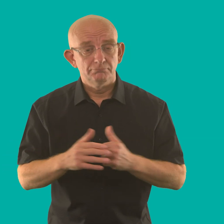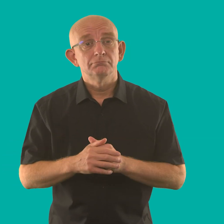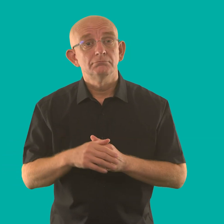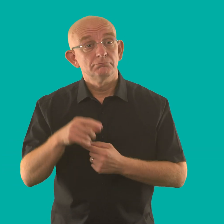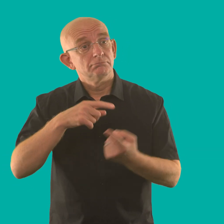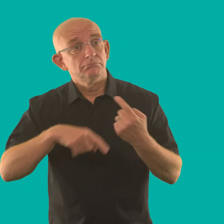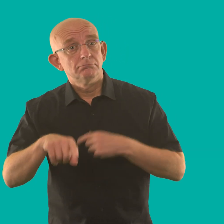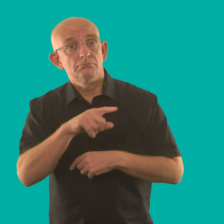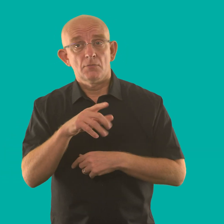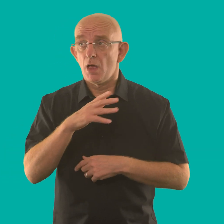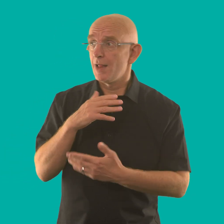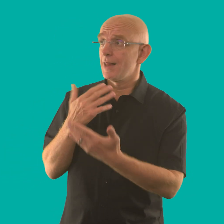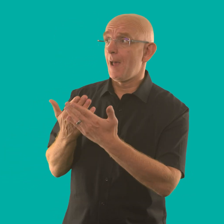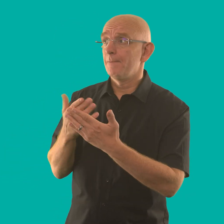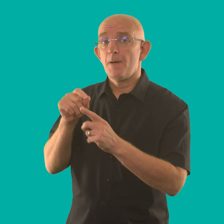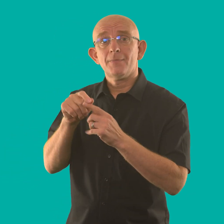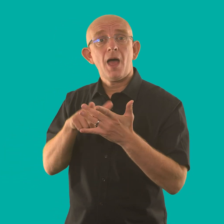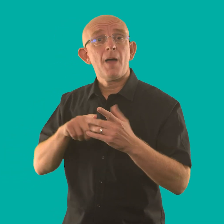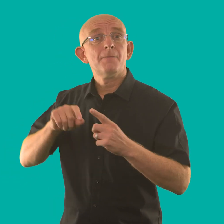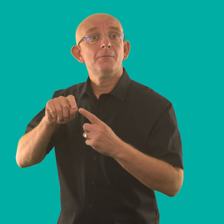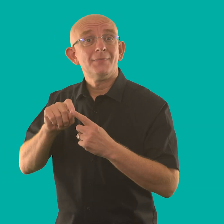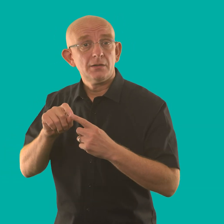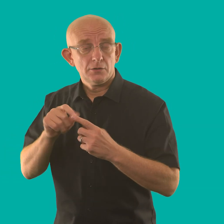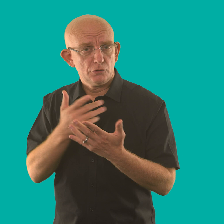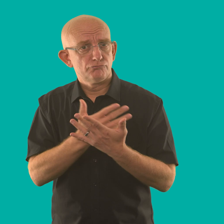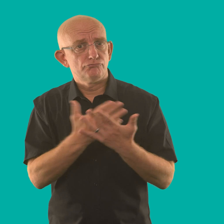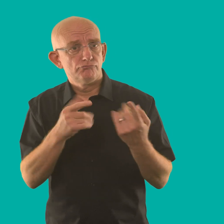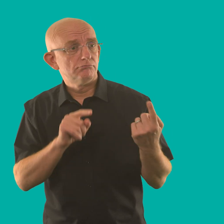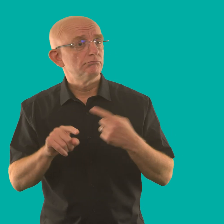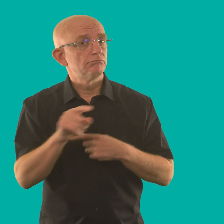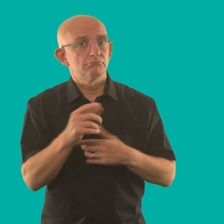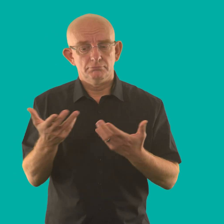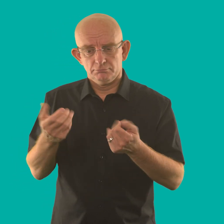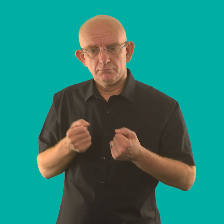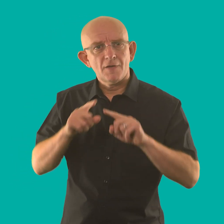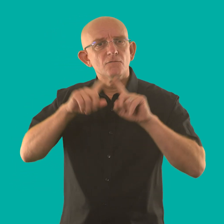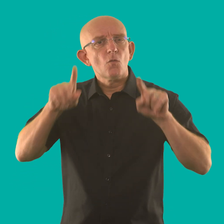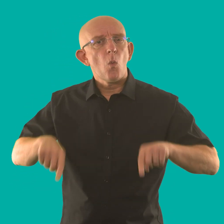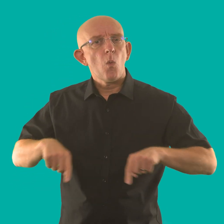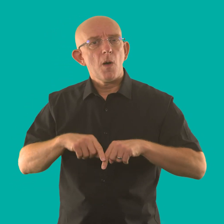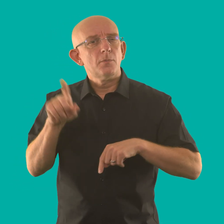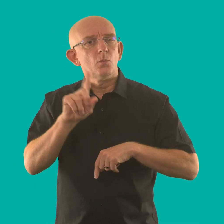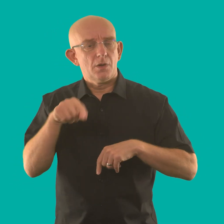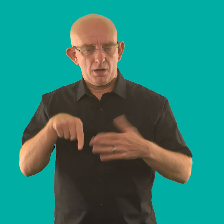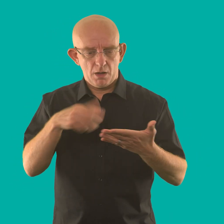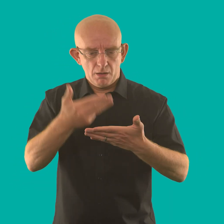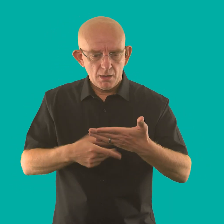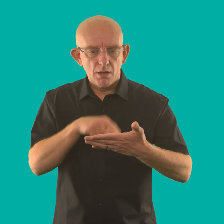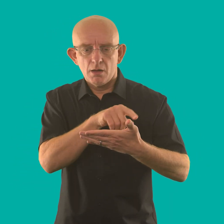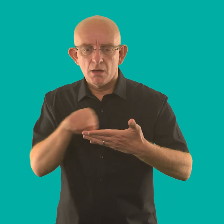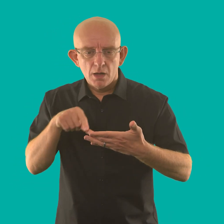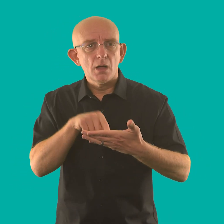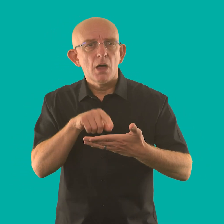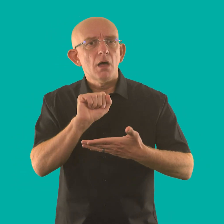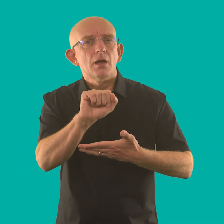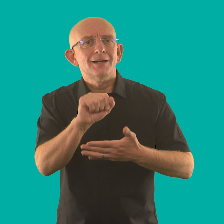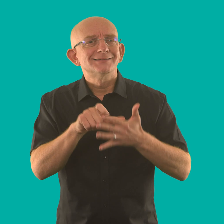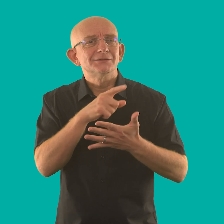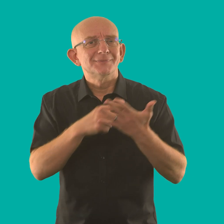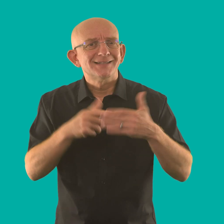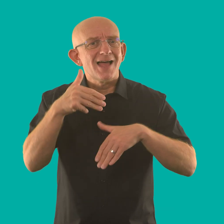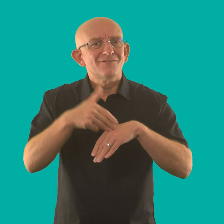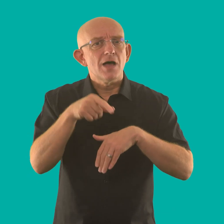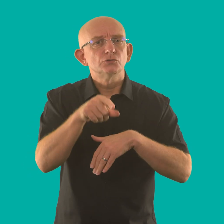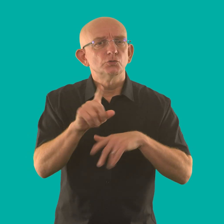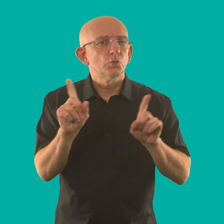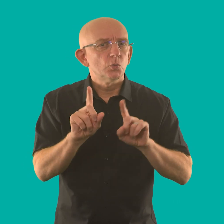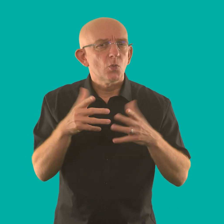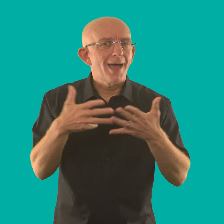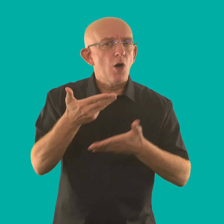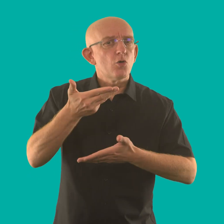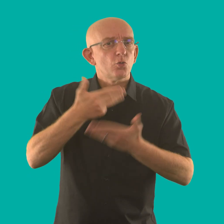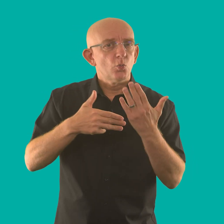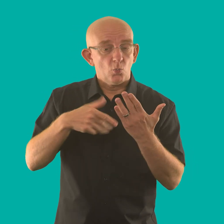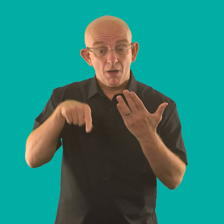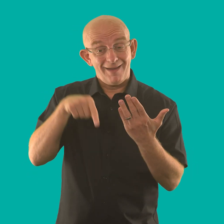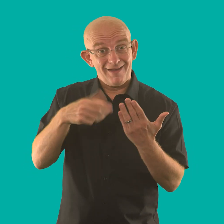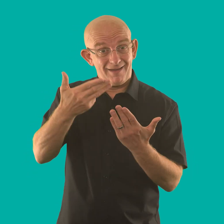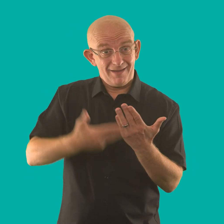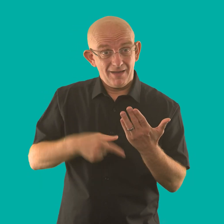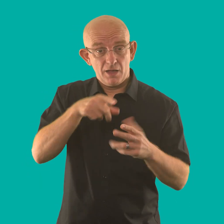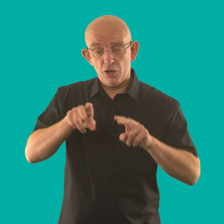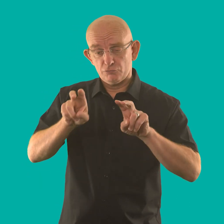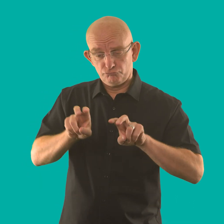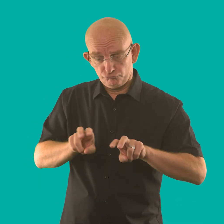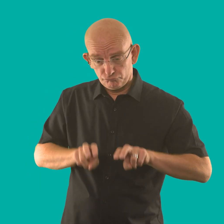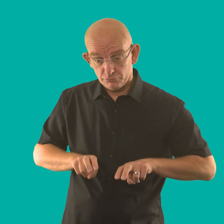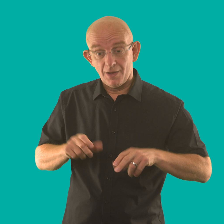After making a claim for PIP, most people are sent a form ‘How your disability affects you’.